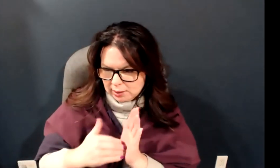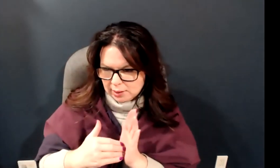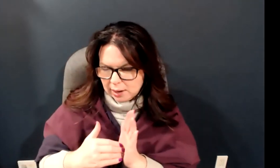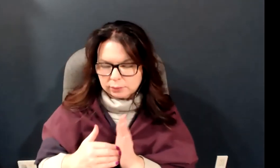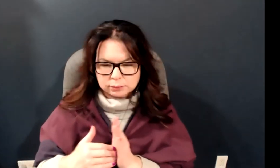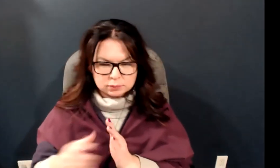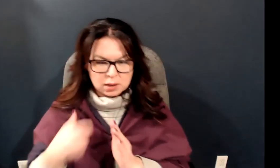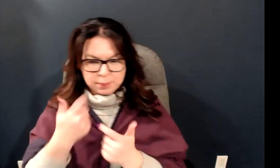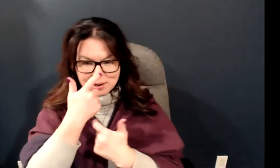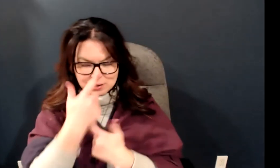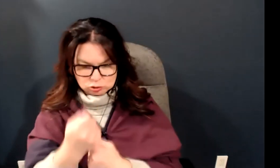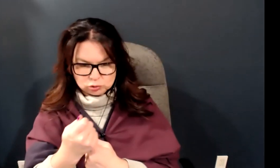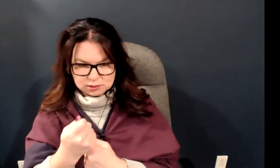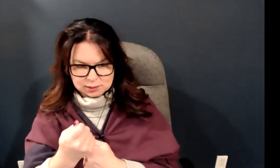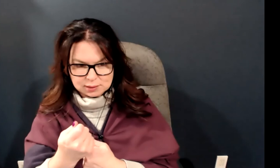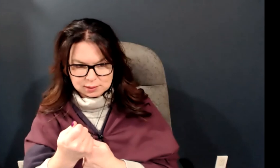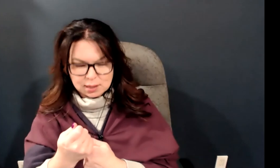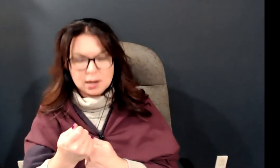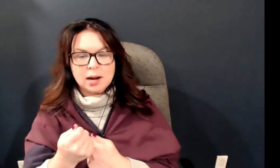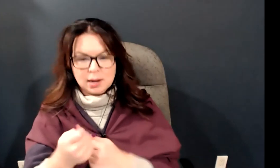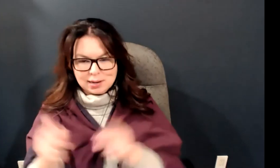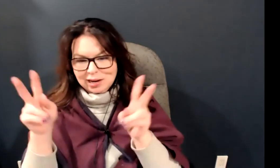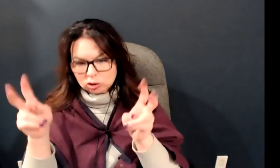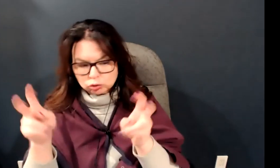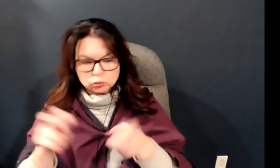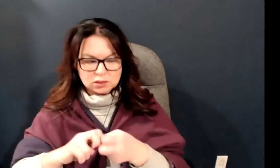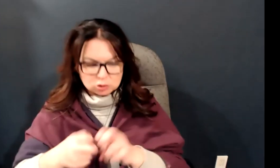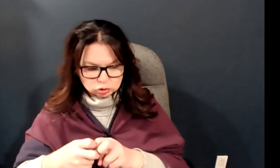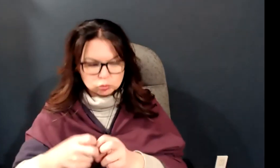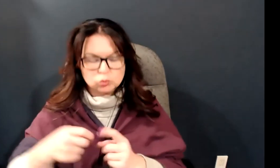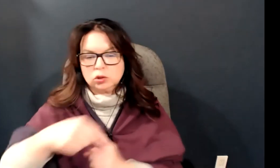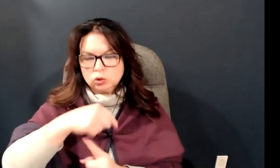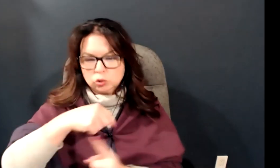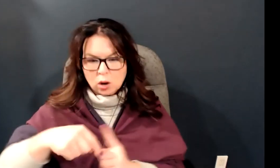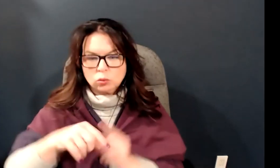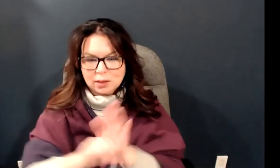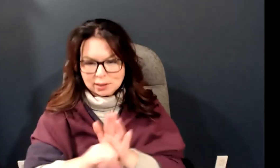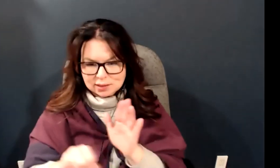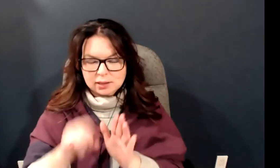Yes, yes, most definitely. Yeah, Black artists need not be grim. Even though there is a call